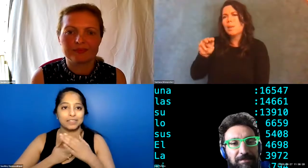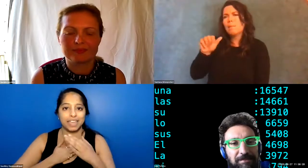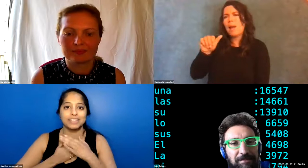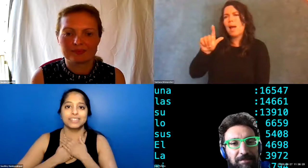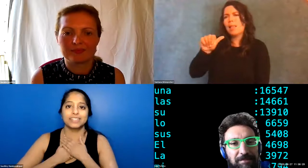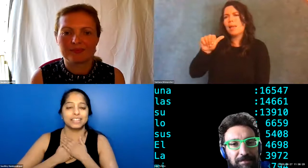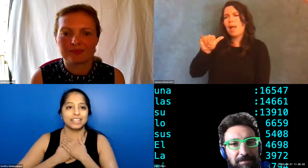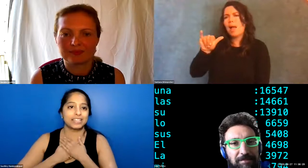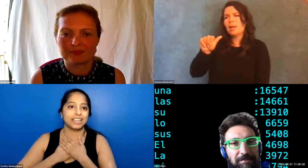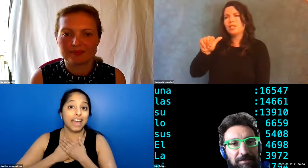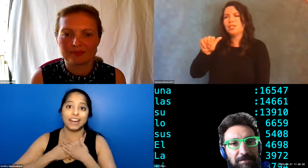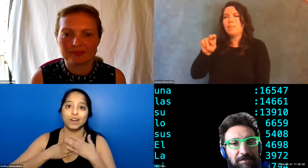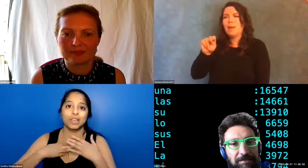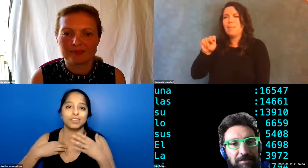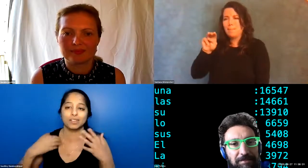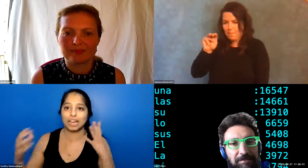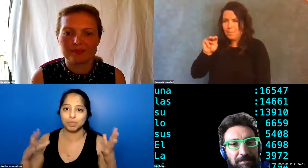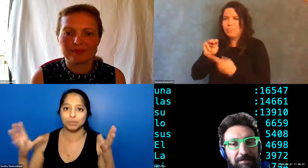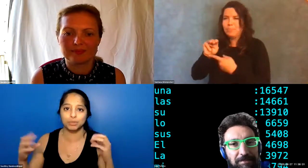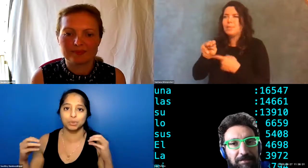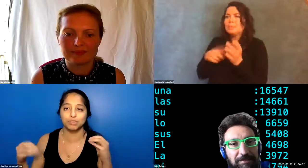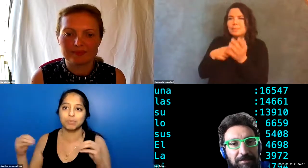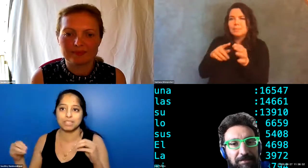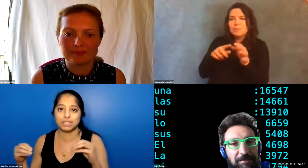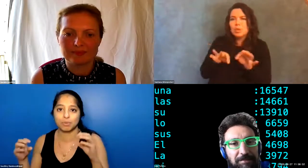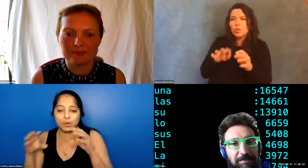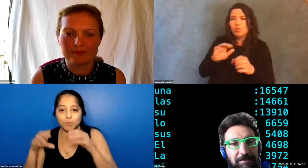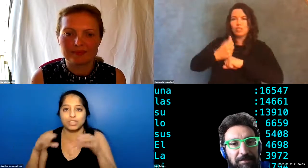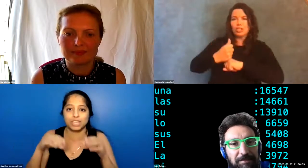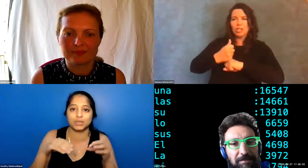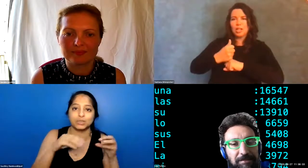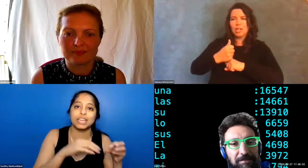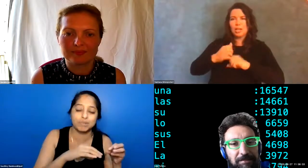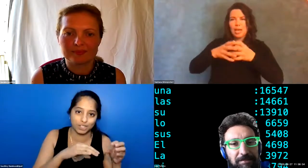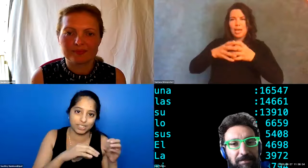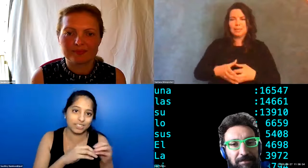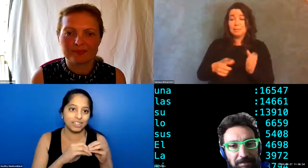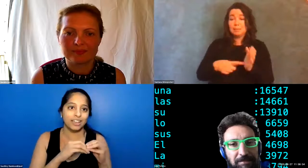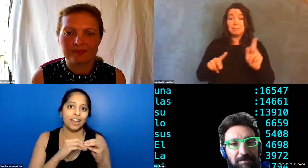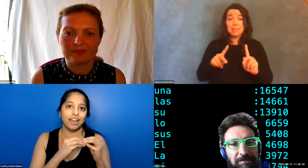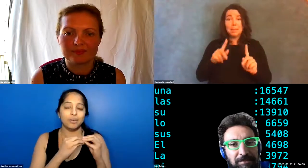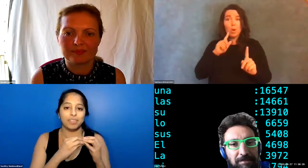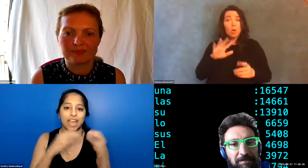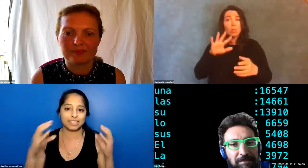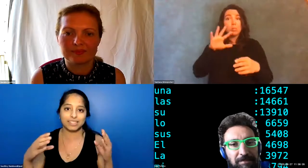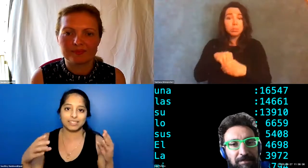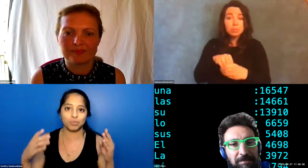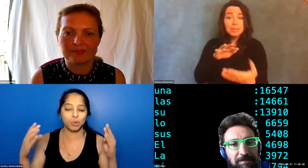of cases. And things like that. I know a lot of people who have come to that from their own particular languages, that's